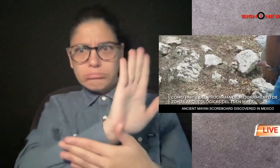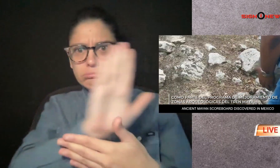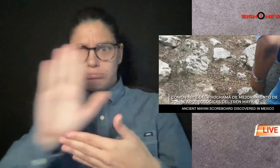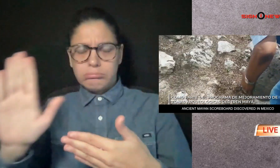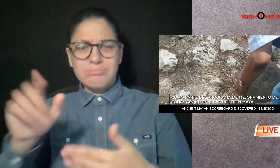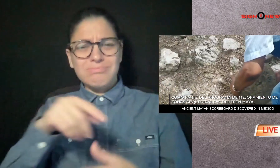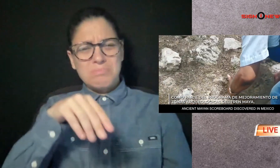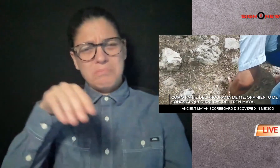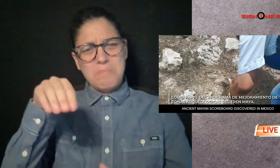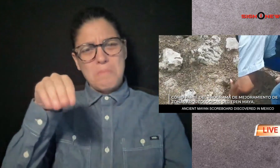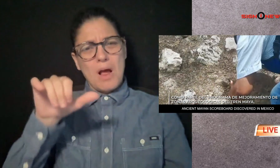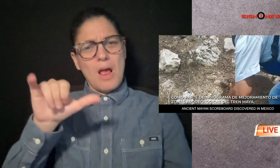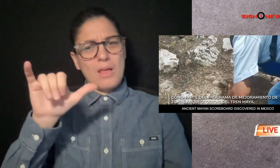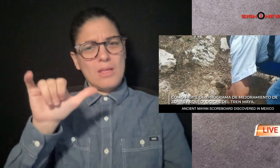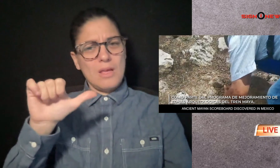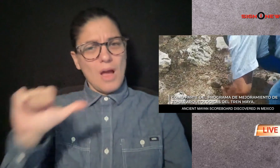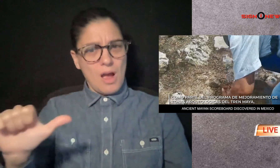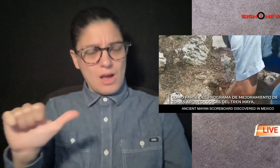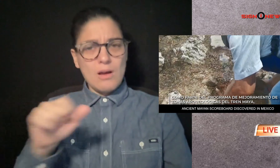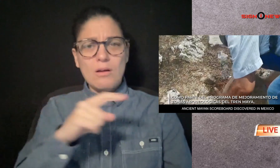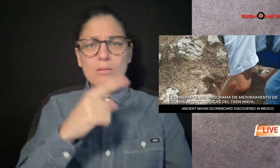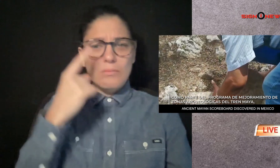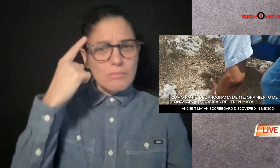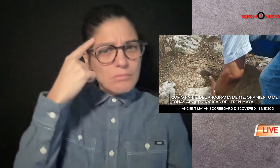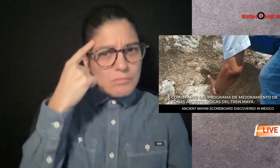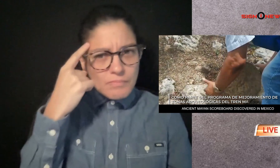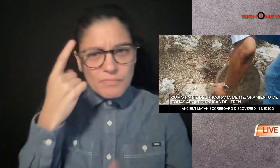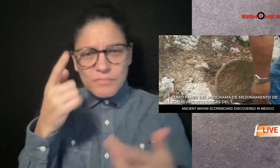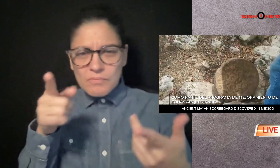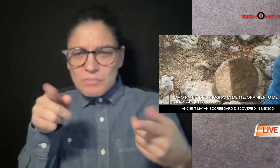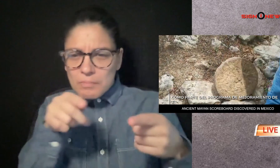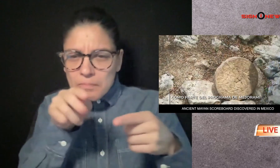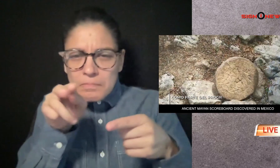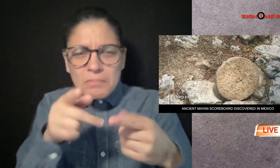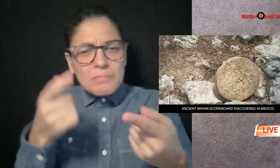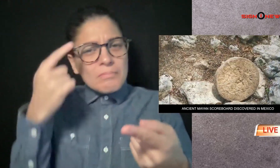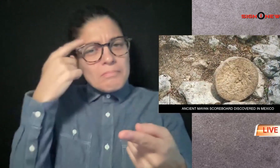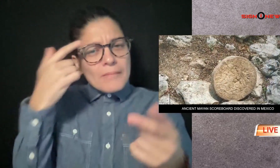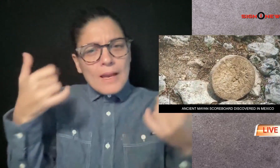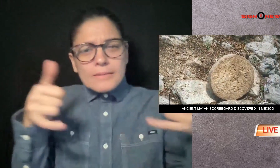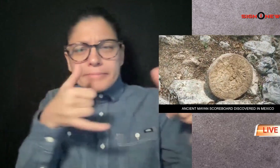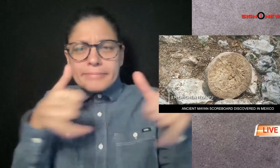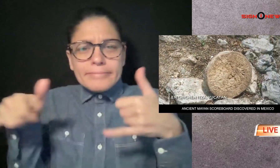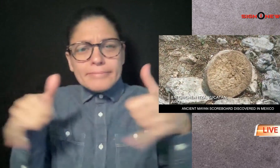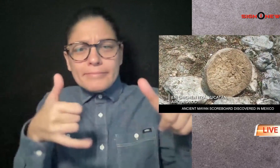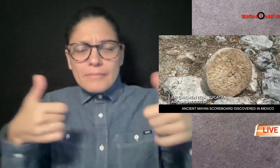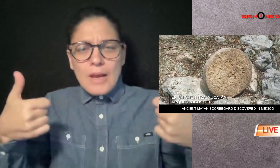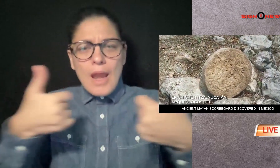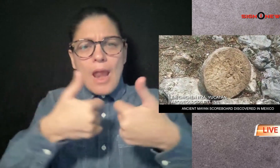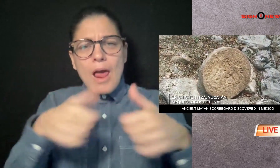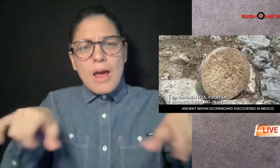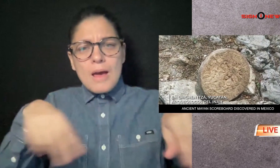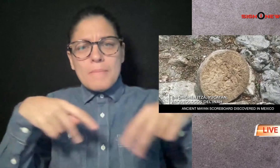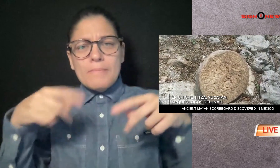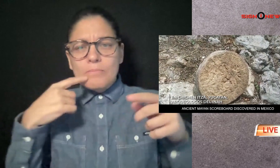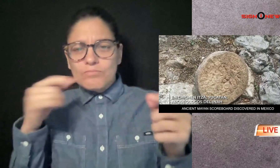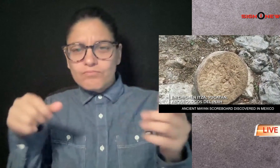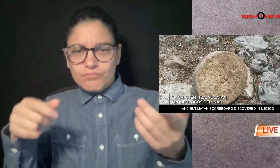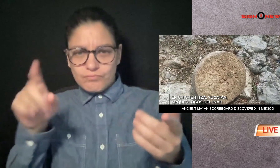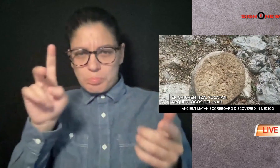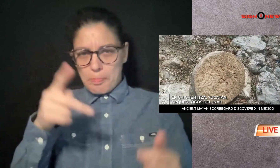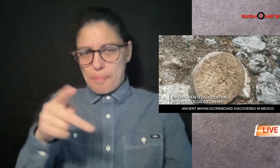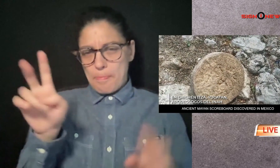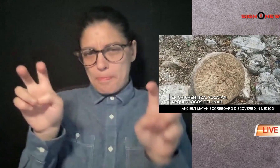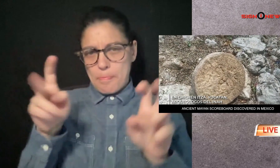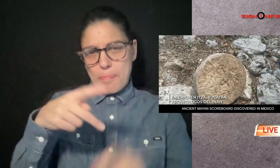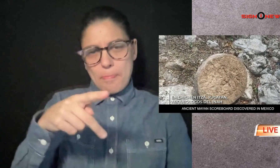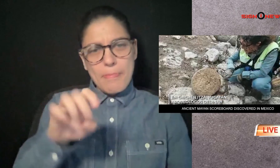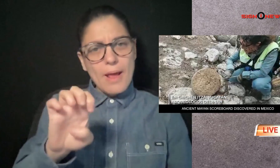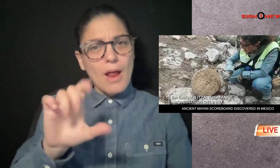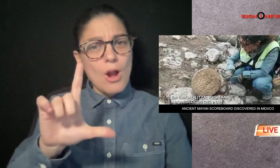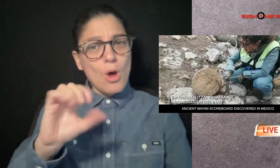an ancient Mayan scoreboard they think it was used in a game called pelota similar to